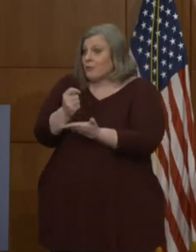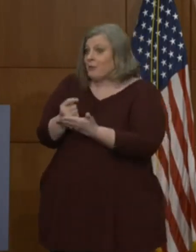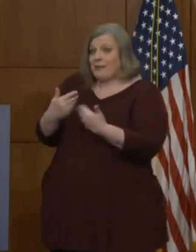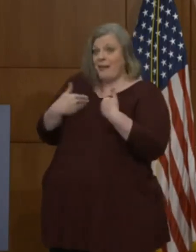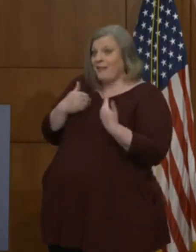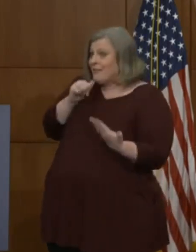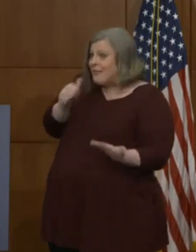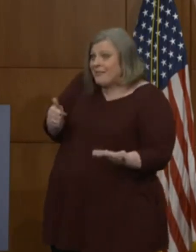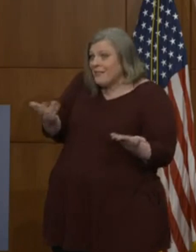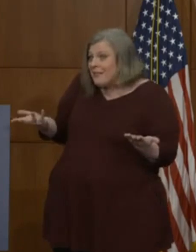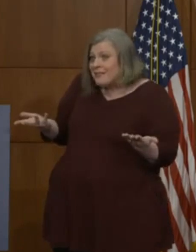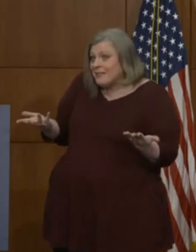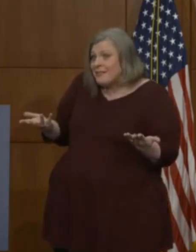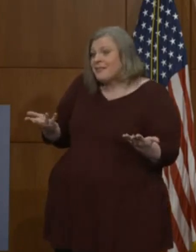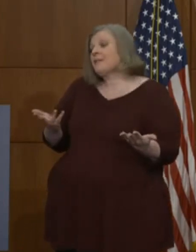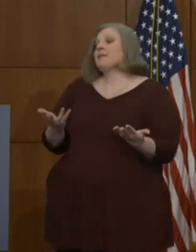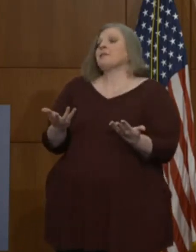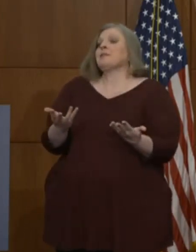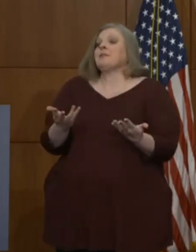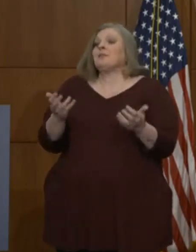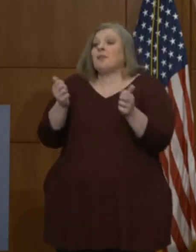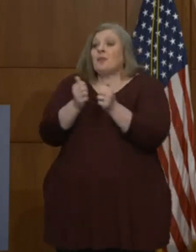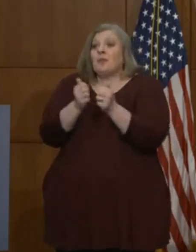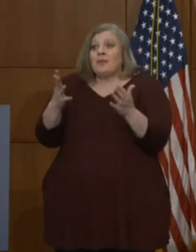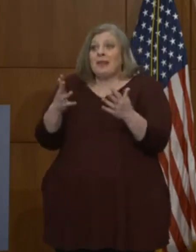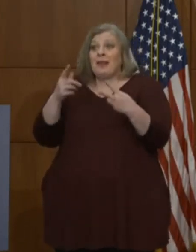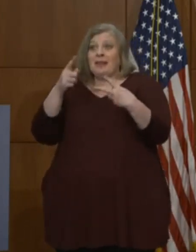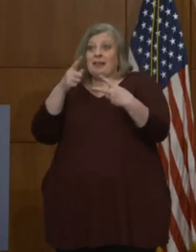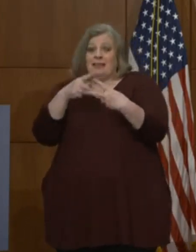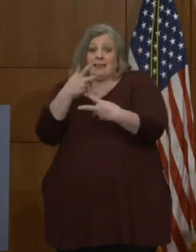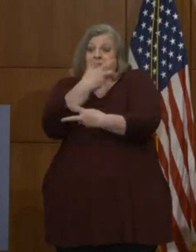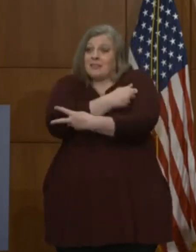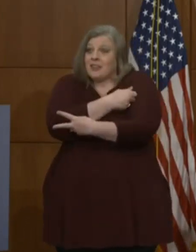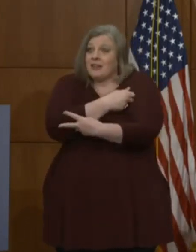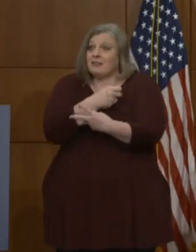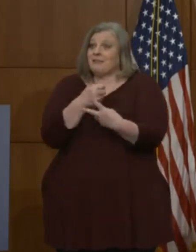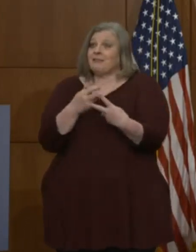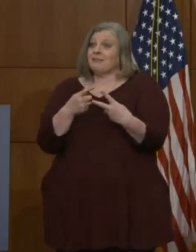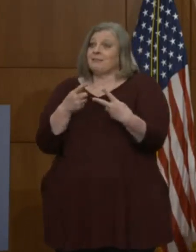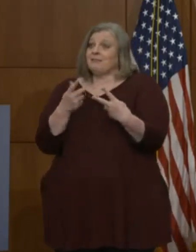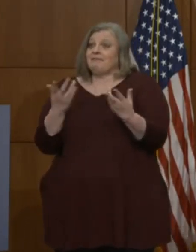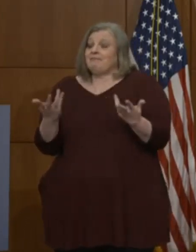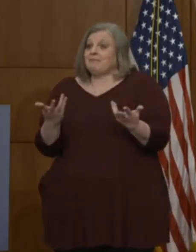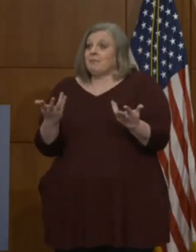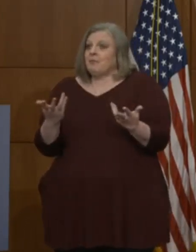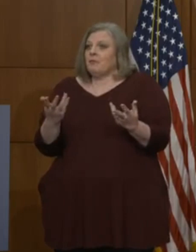KNOW WE’RE LEARNING MORE ABOUT IT TODAY WE- ARE BACK. WE DON’T